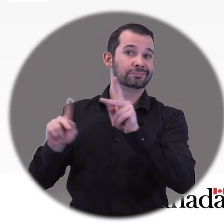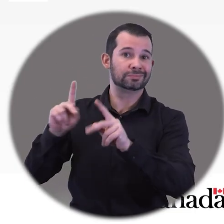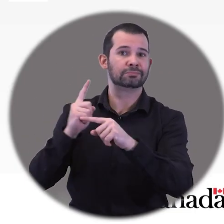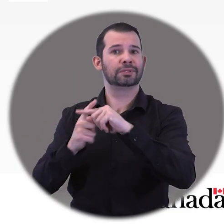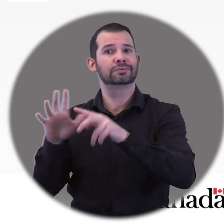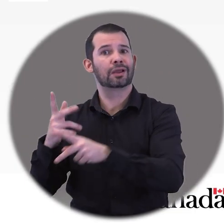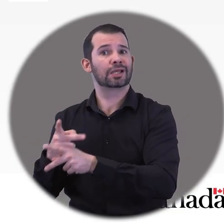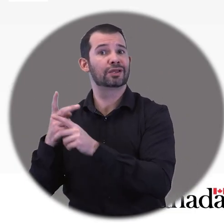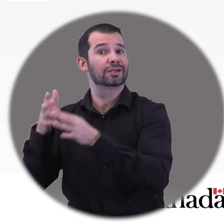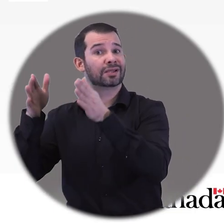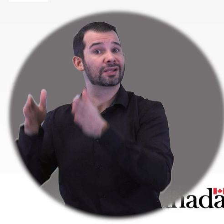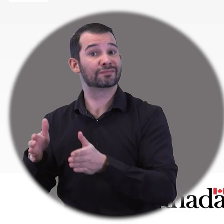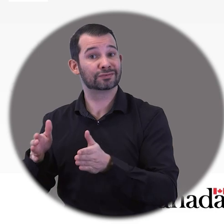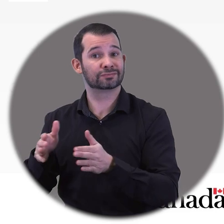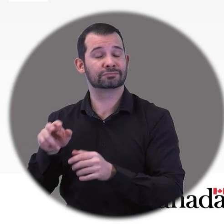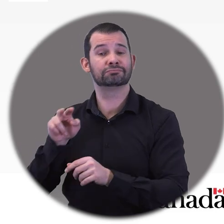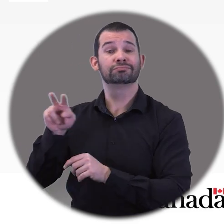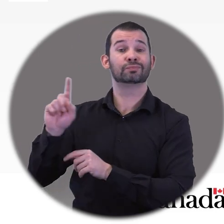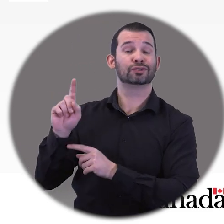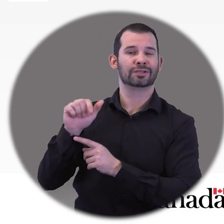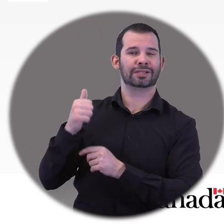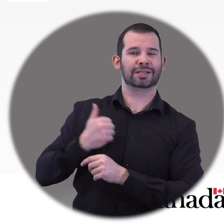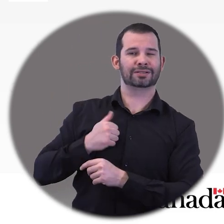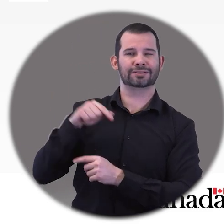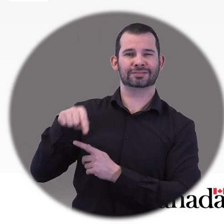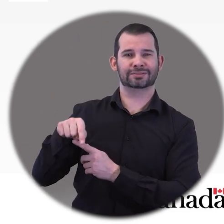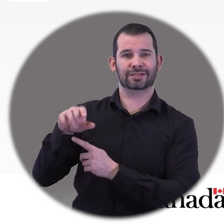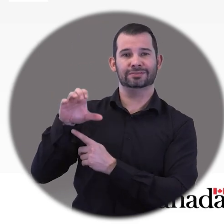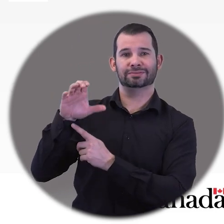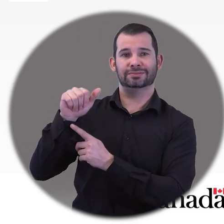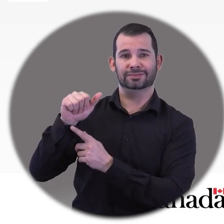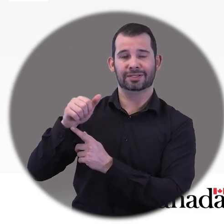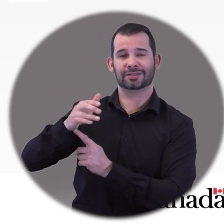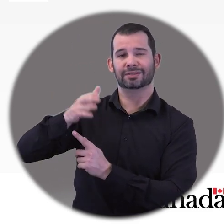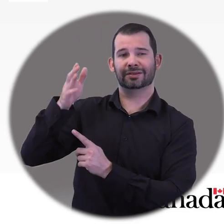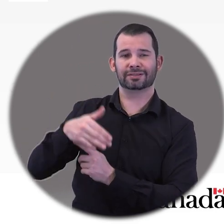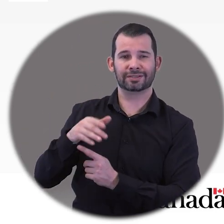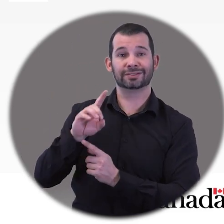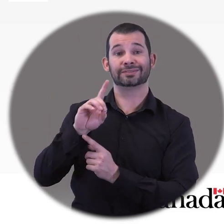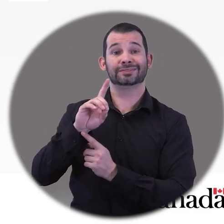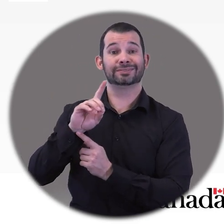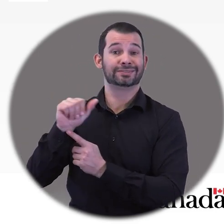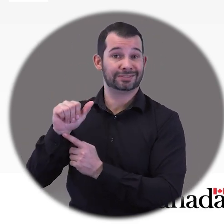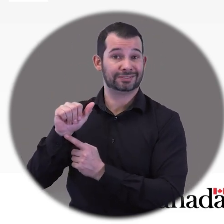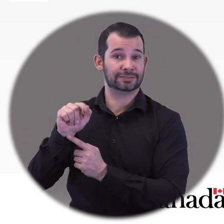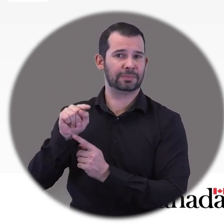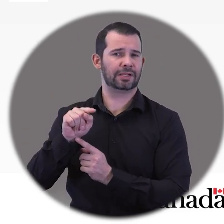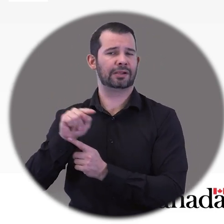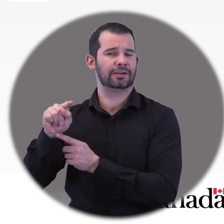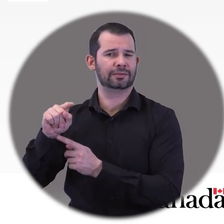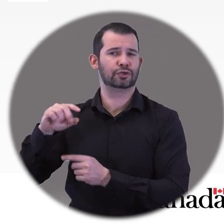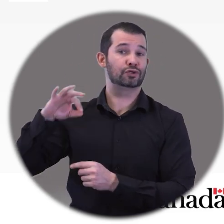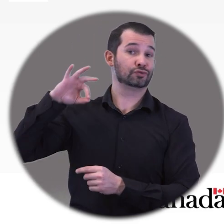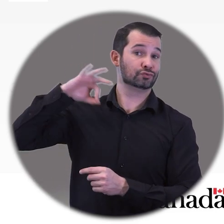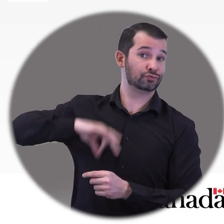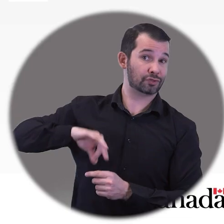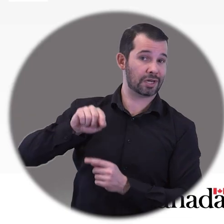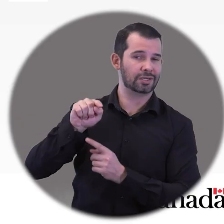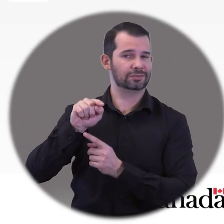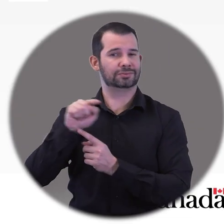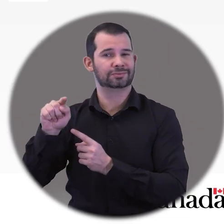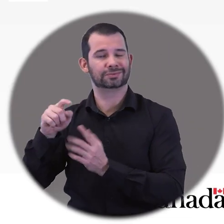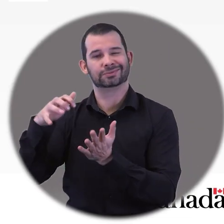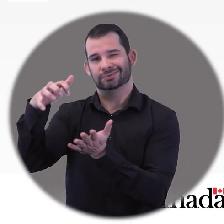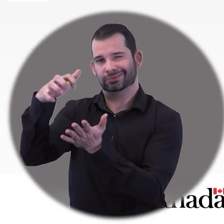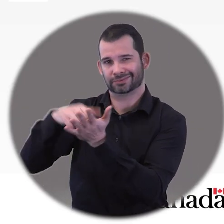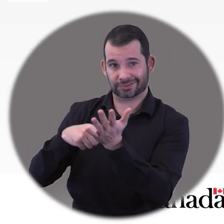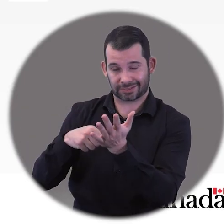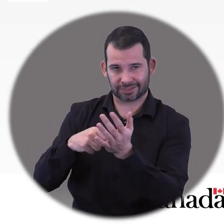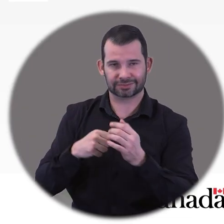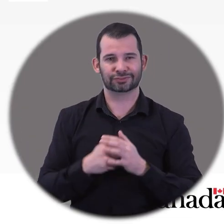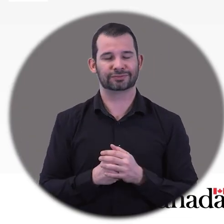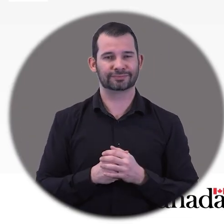and their caregivers at canada.ca/disability-credits-deductions